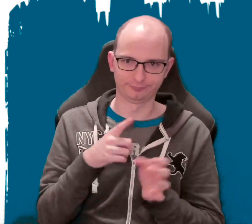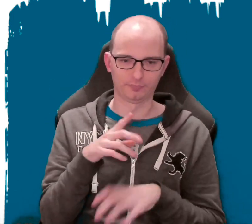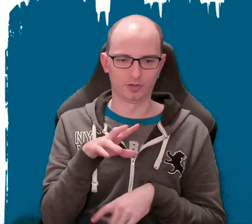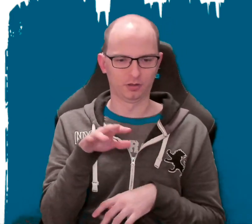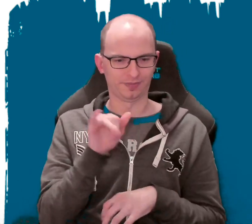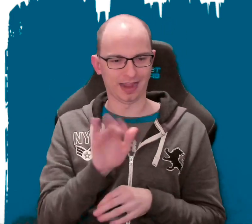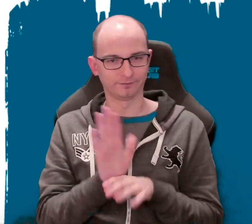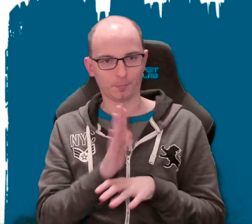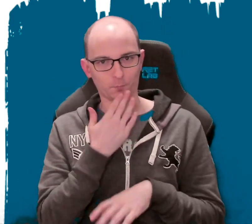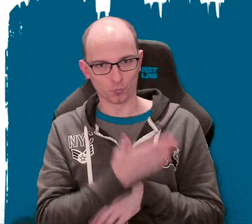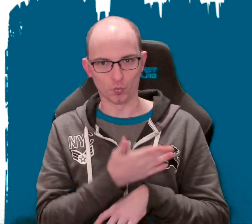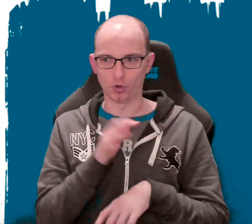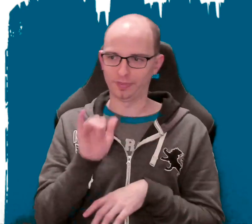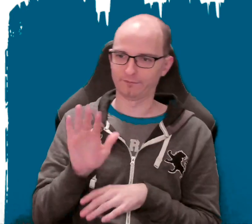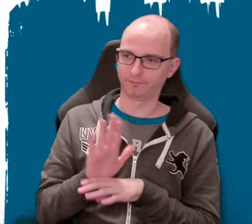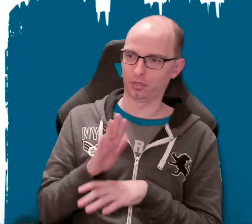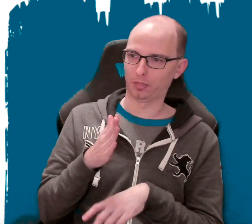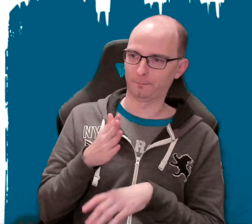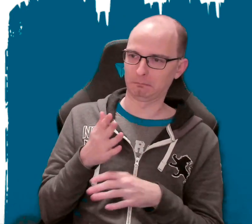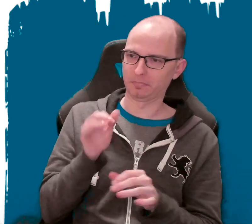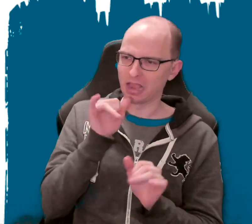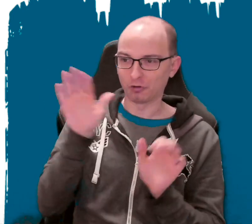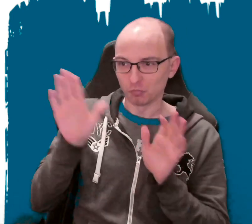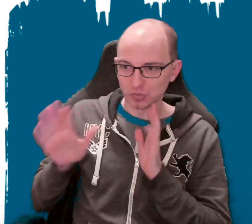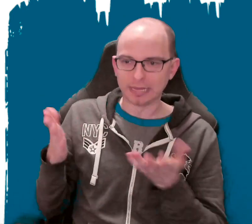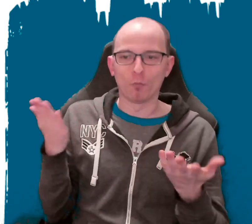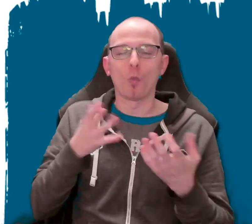if they’re good or bad, what needs to be improved, which ones we should present, etc.